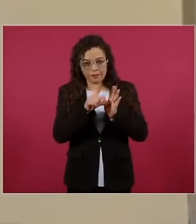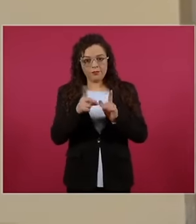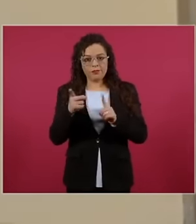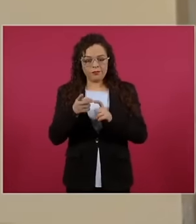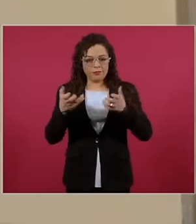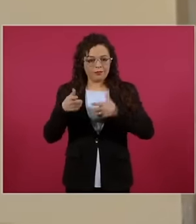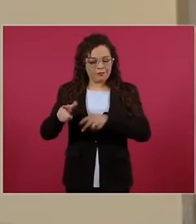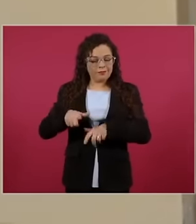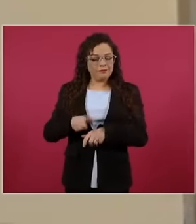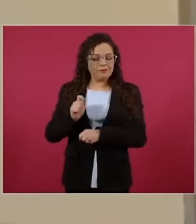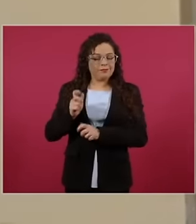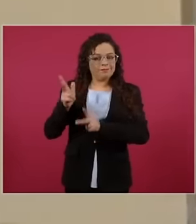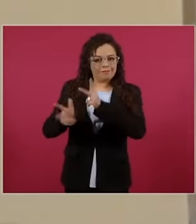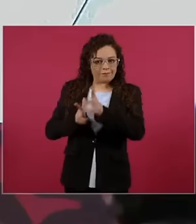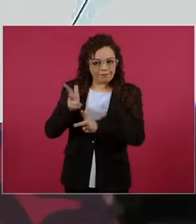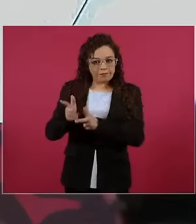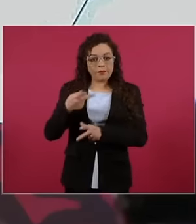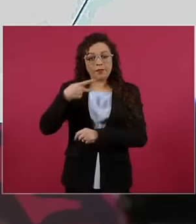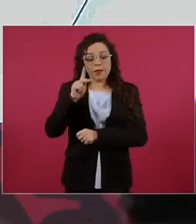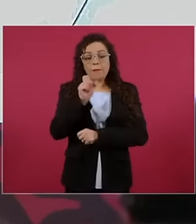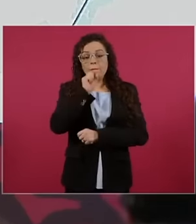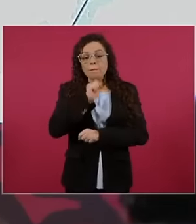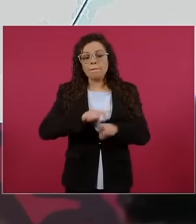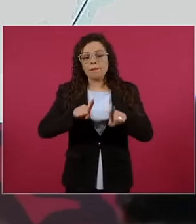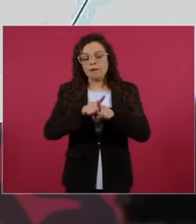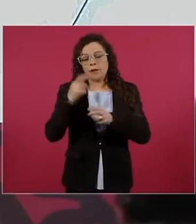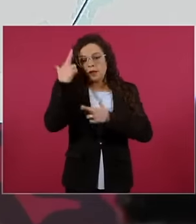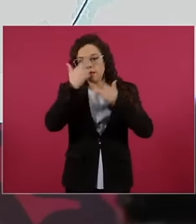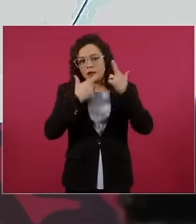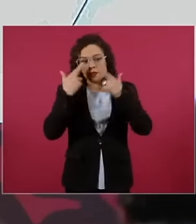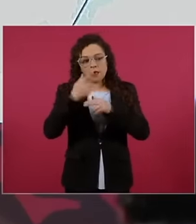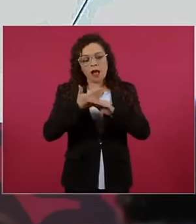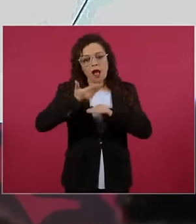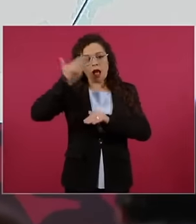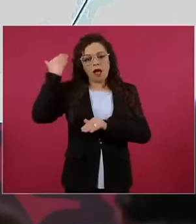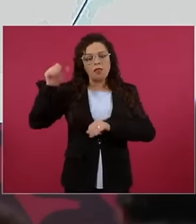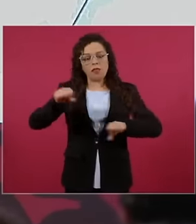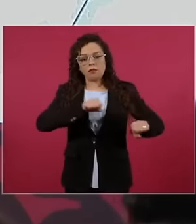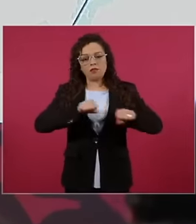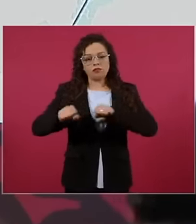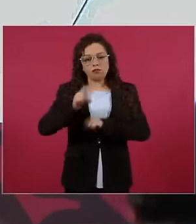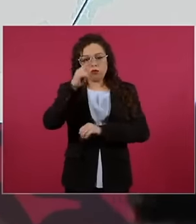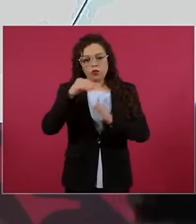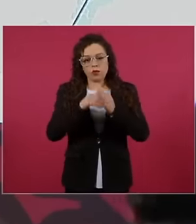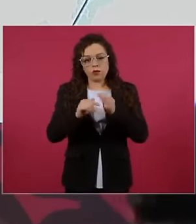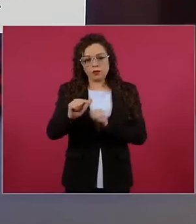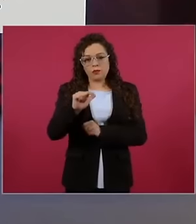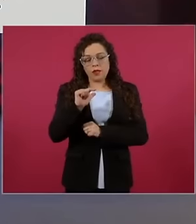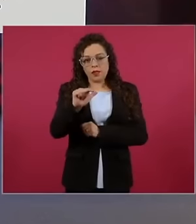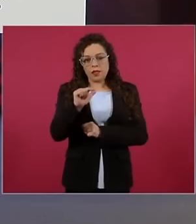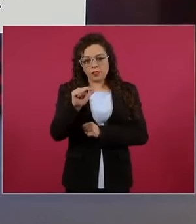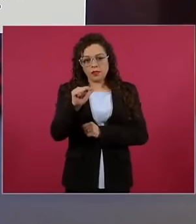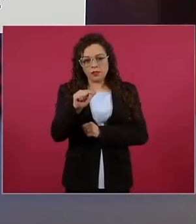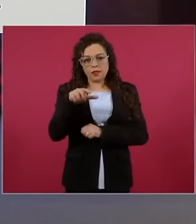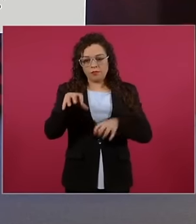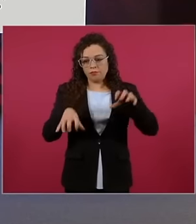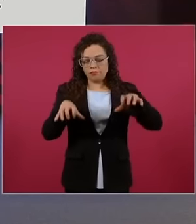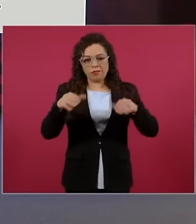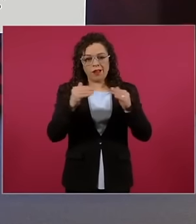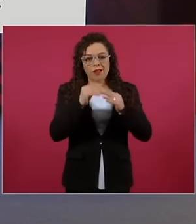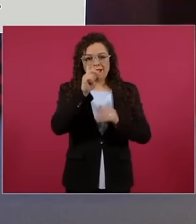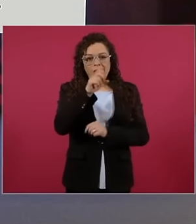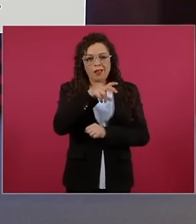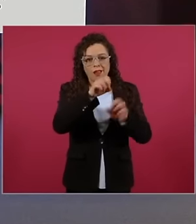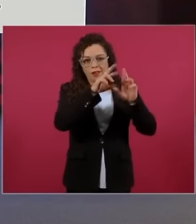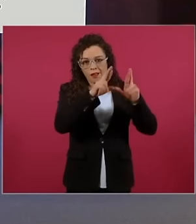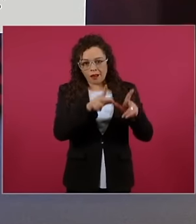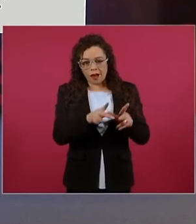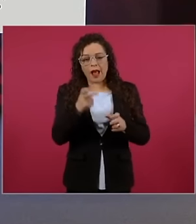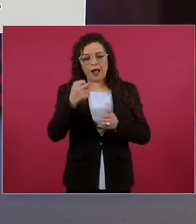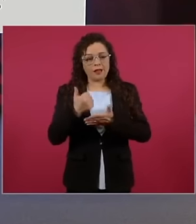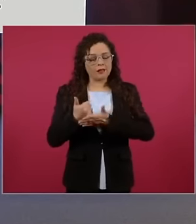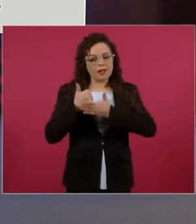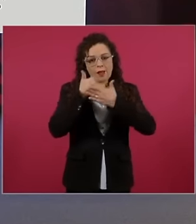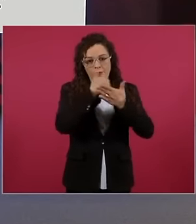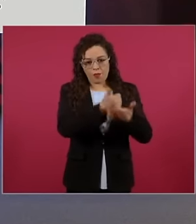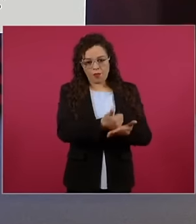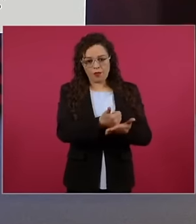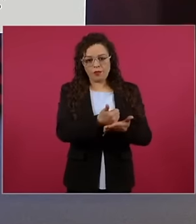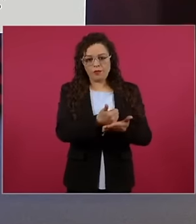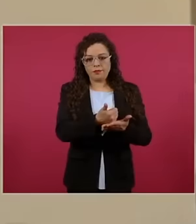of impact from the 2017 earthquakes were 654 housing improvement supports 21,814 and